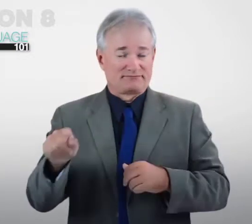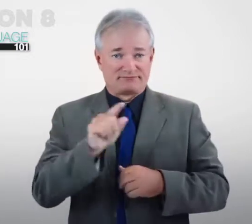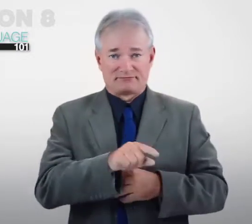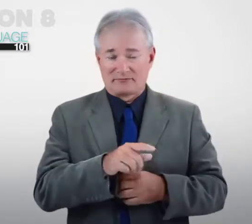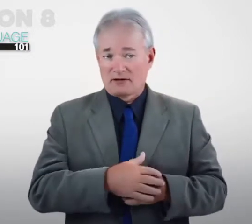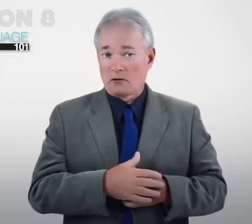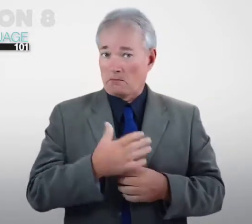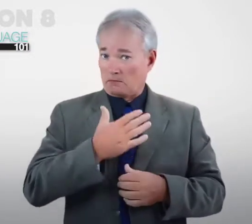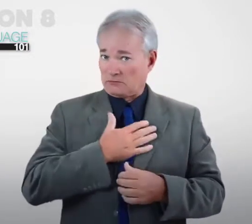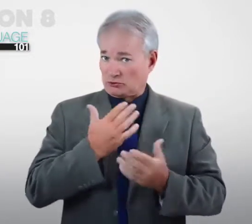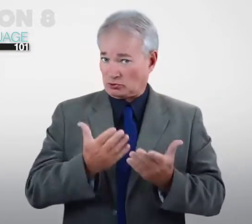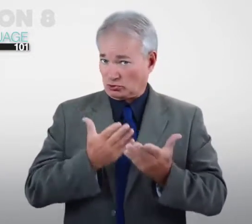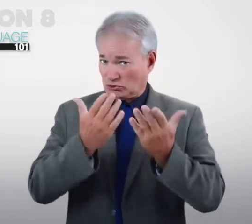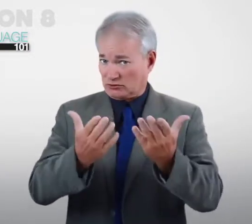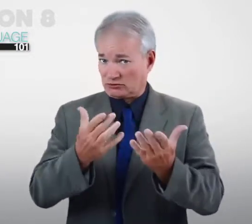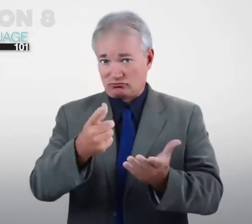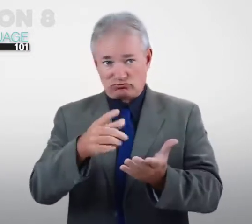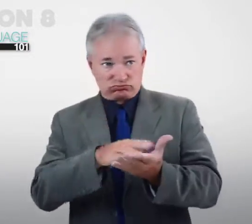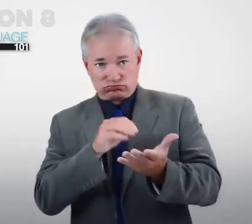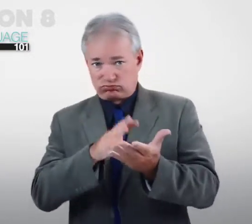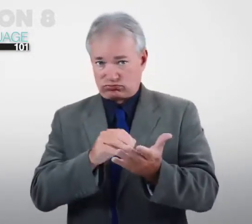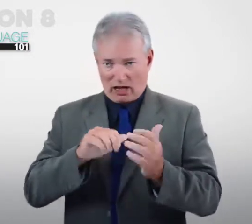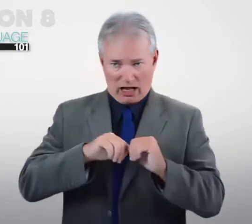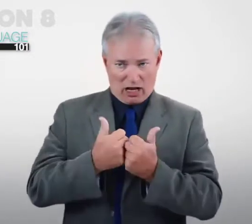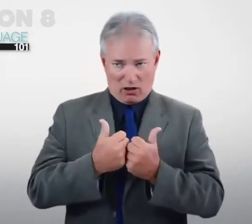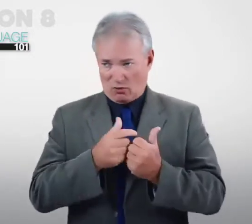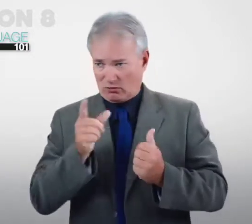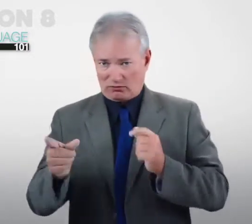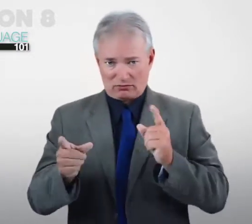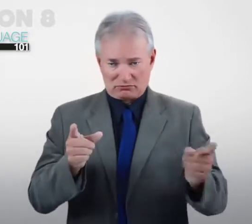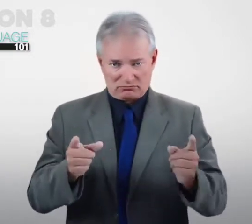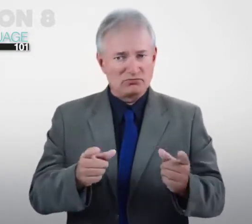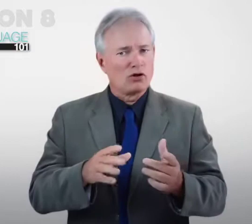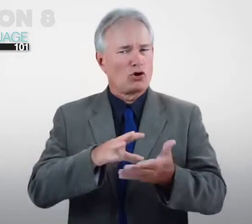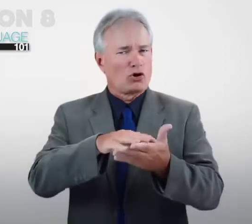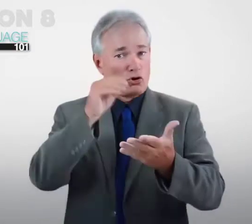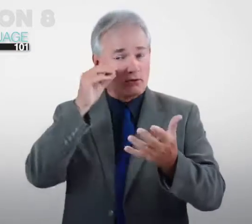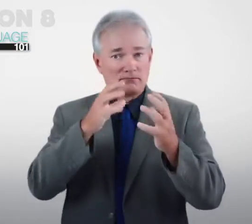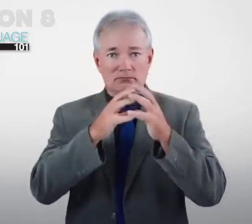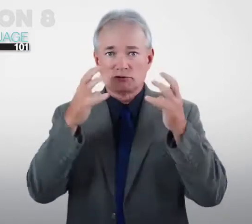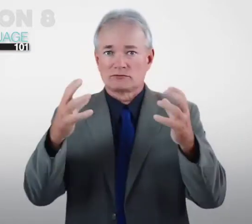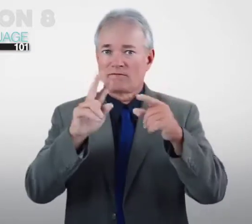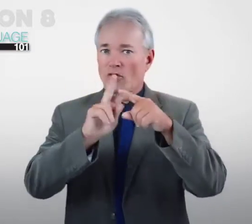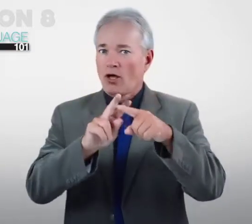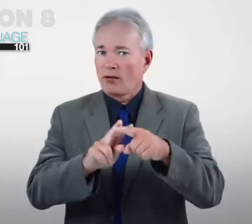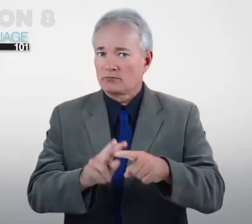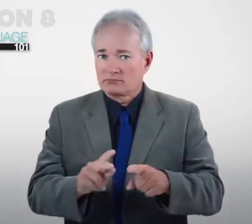but remember their word order will be a lot different. So I suggest that you take notes